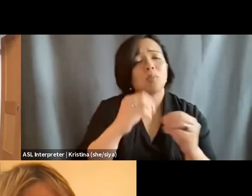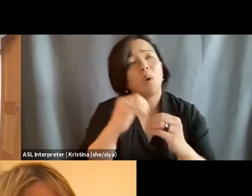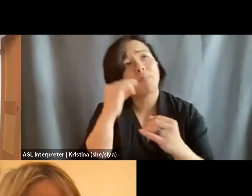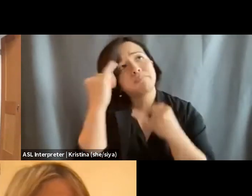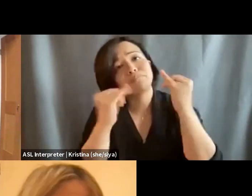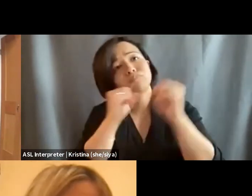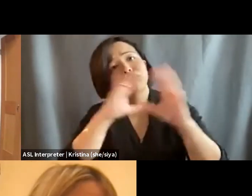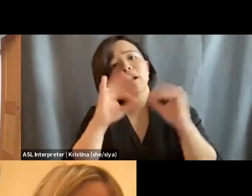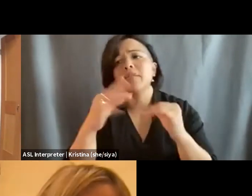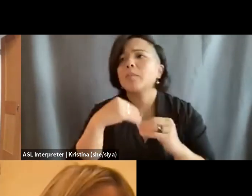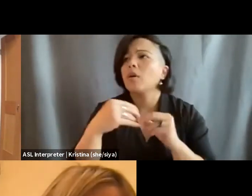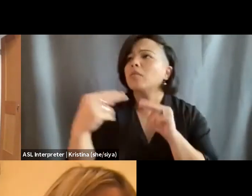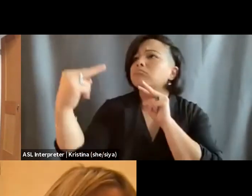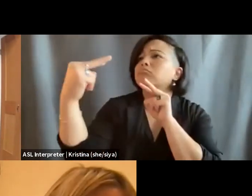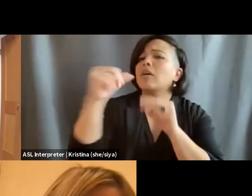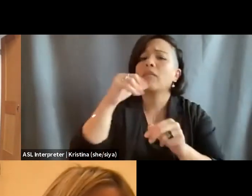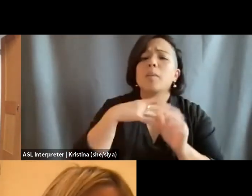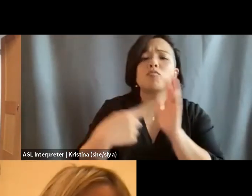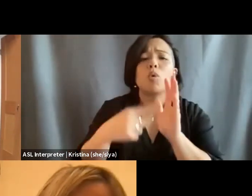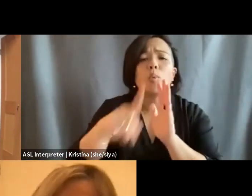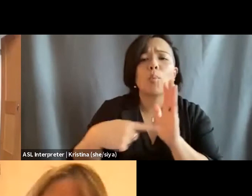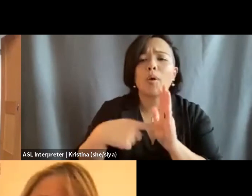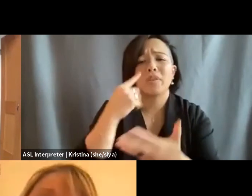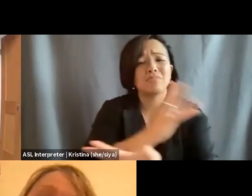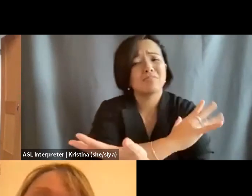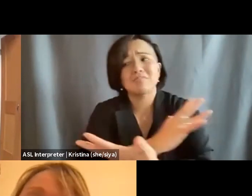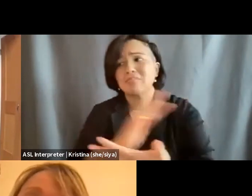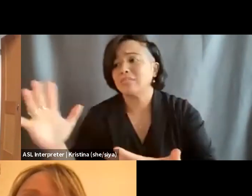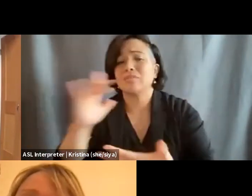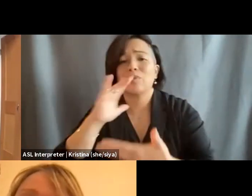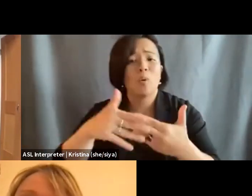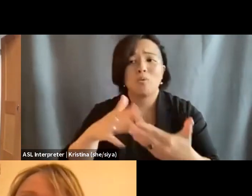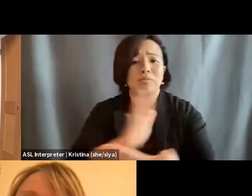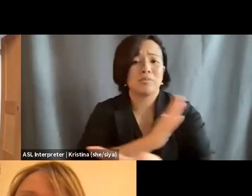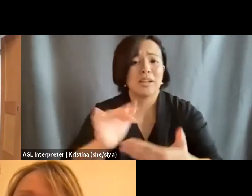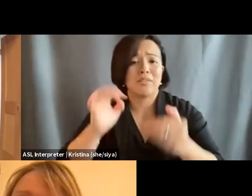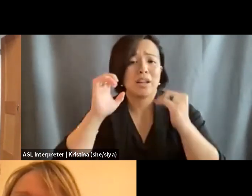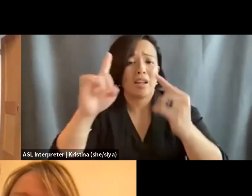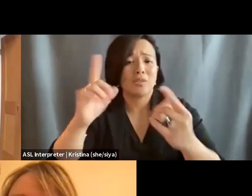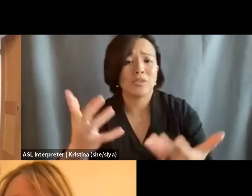education system. It's really imperative that we